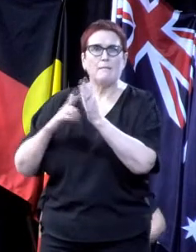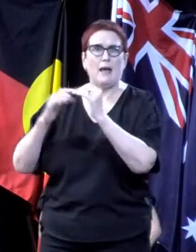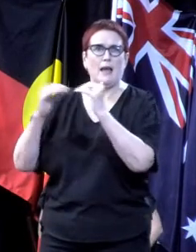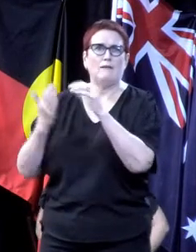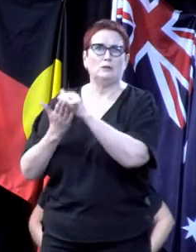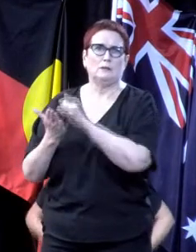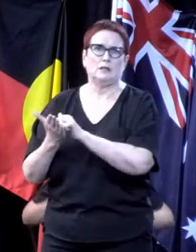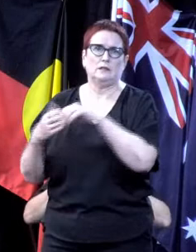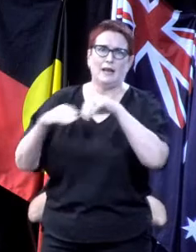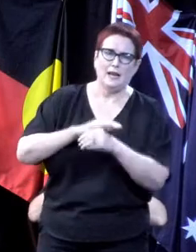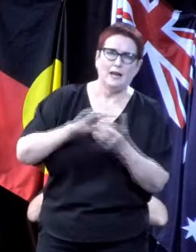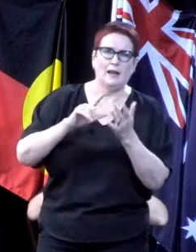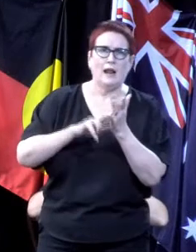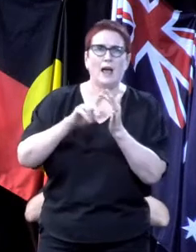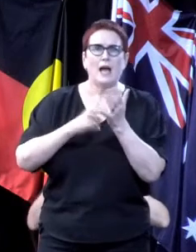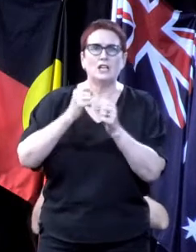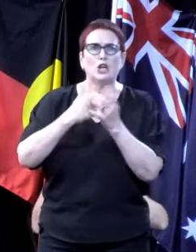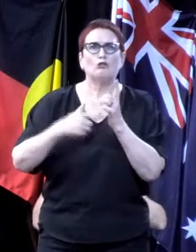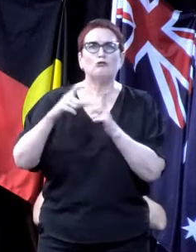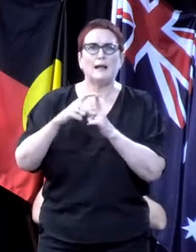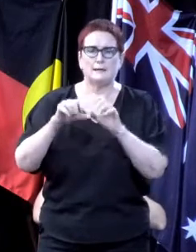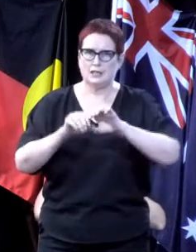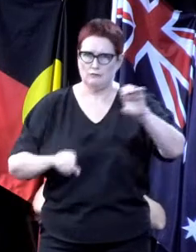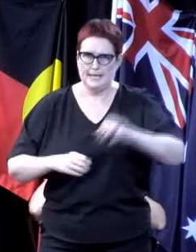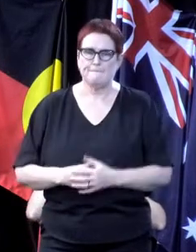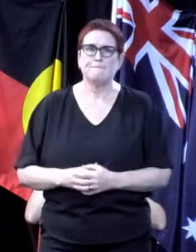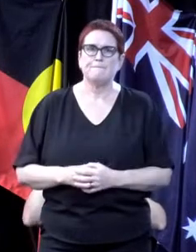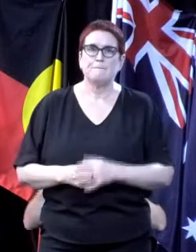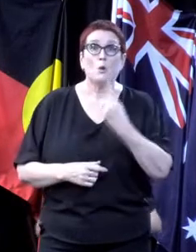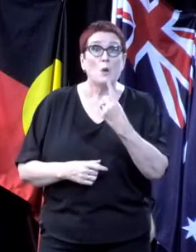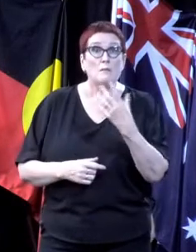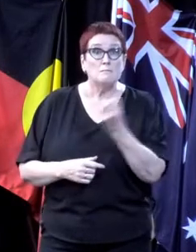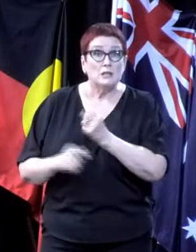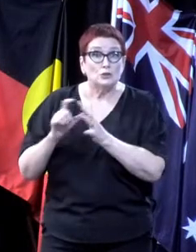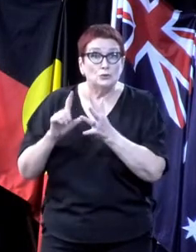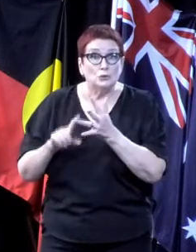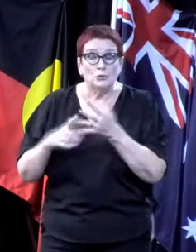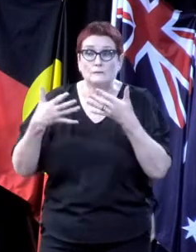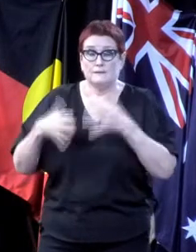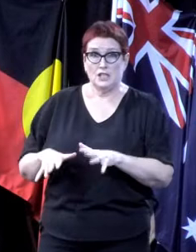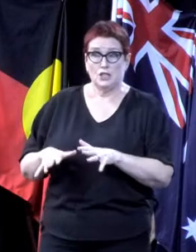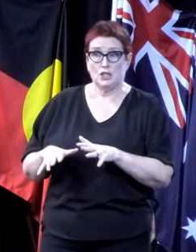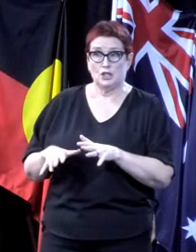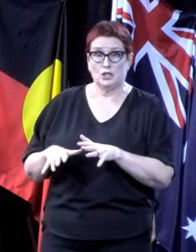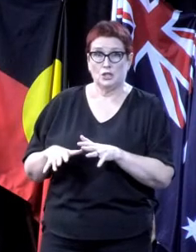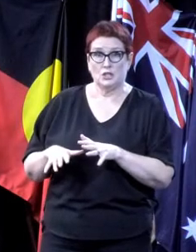as part of our undergraduate degree. And one of the requirements of that was to complete an internship